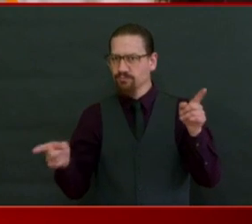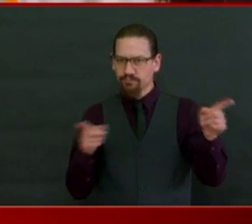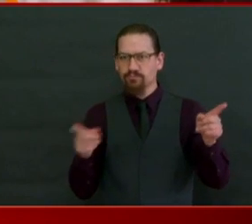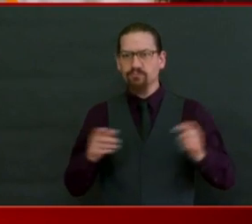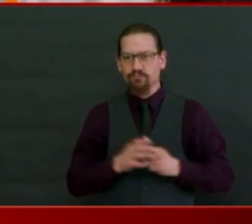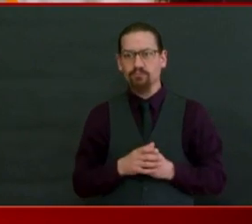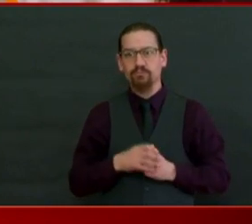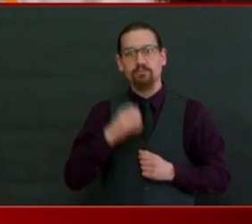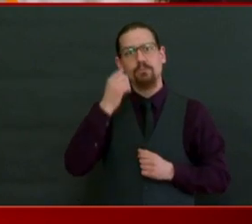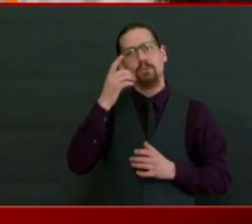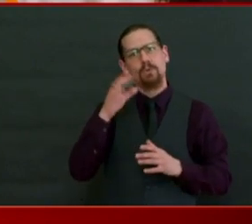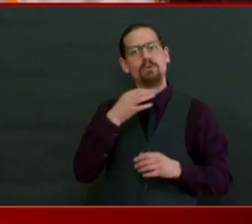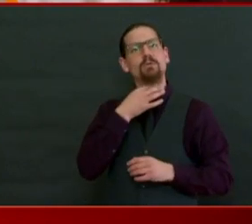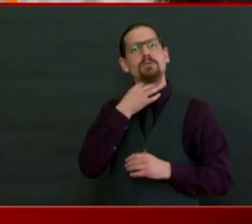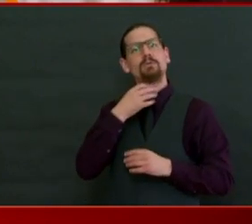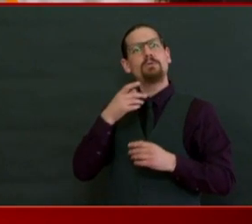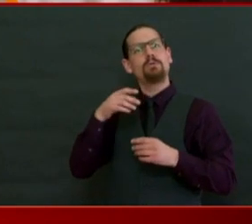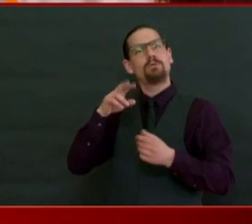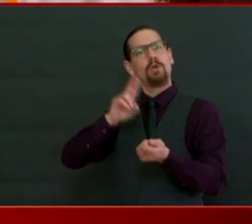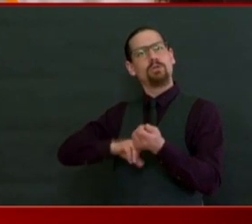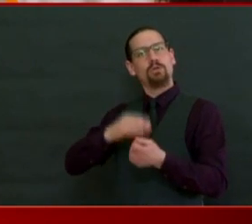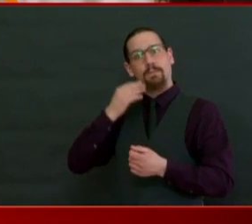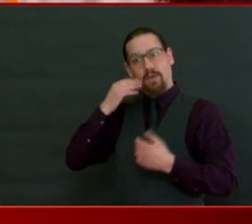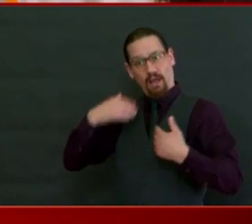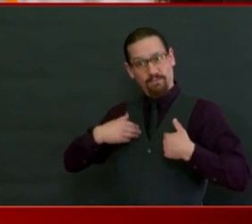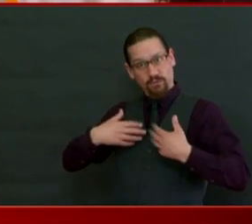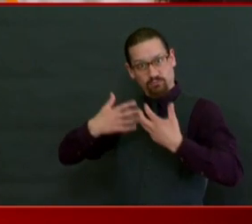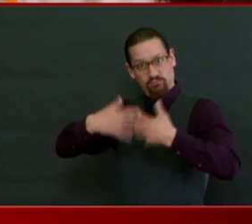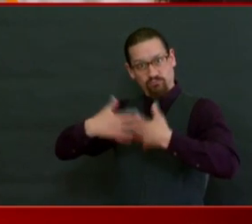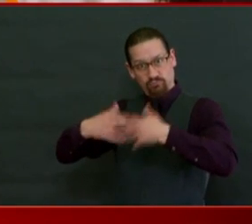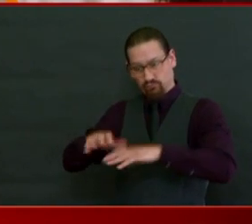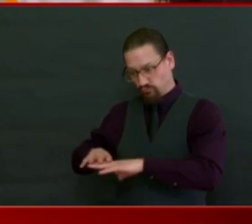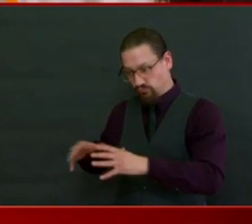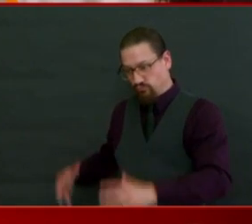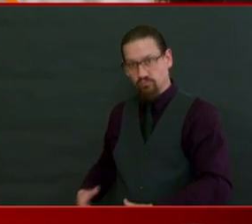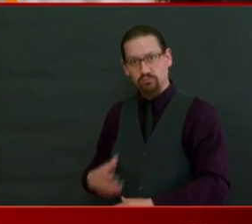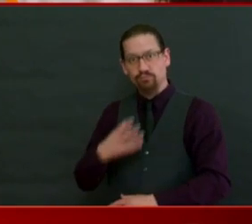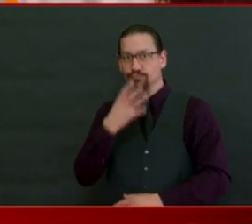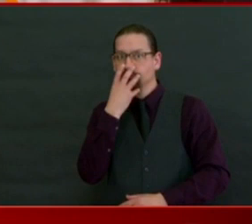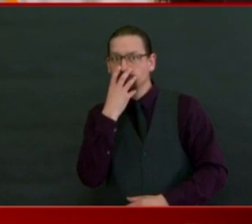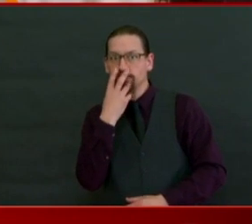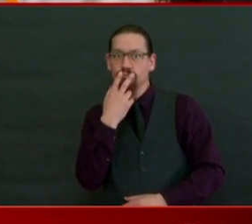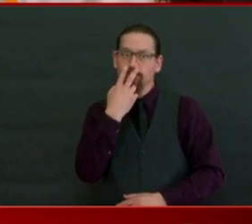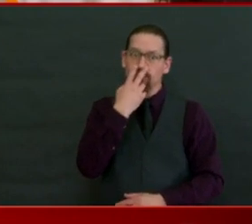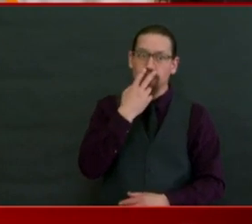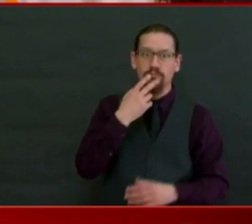HOSPITALS IN THOSE SETTINGS. IT IS RARE FOR US TO HAVE